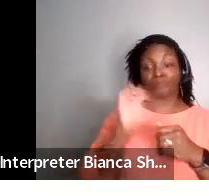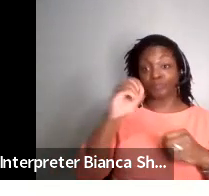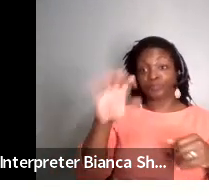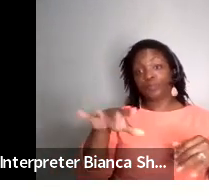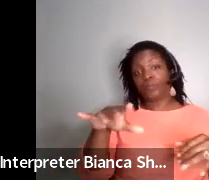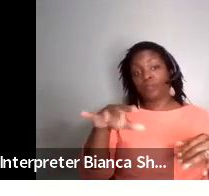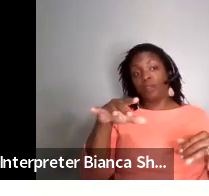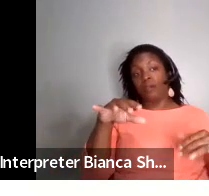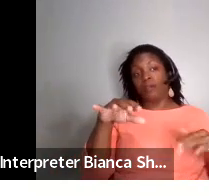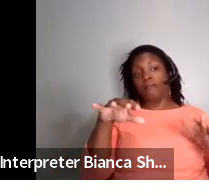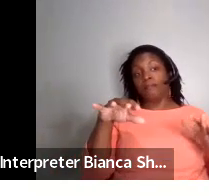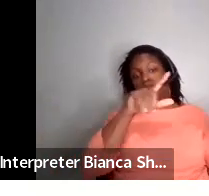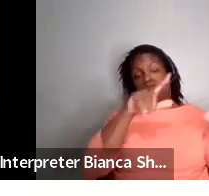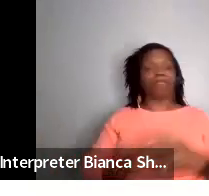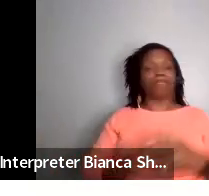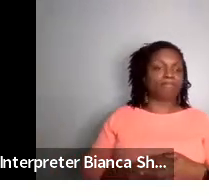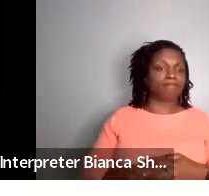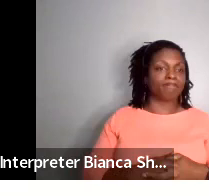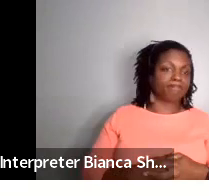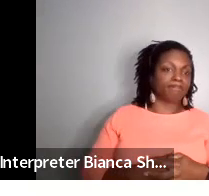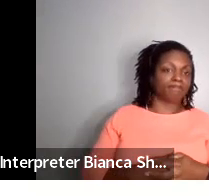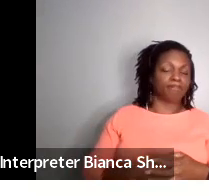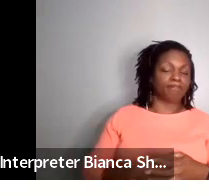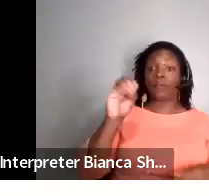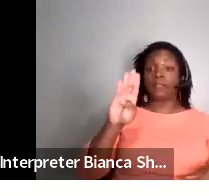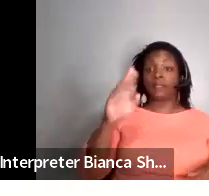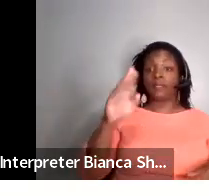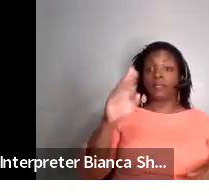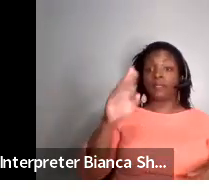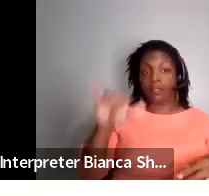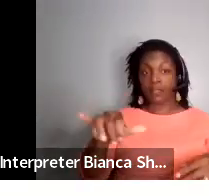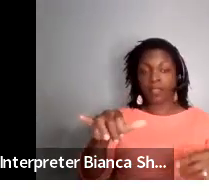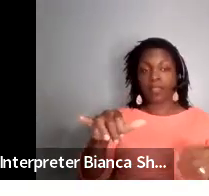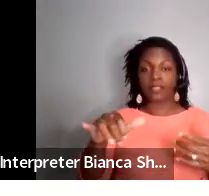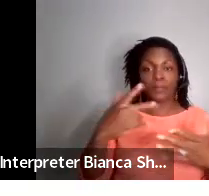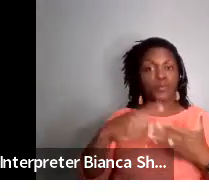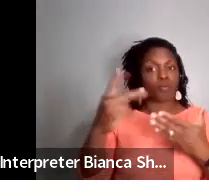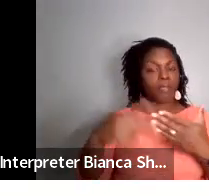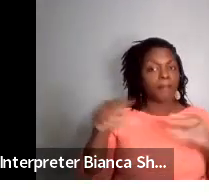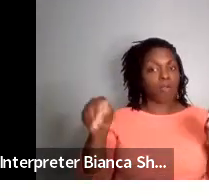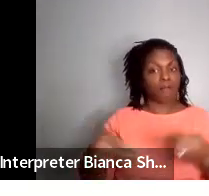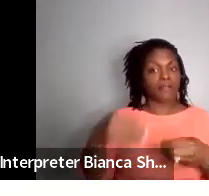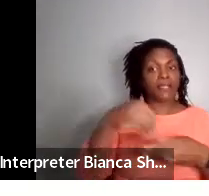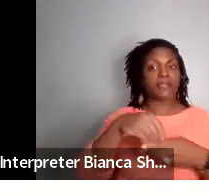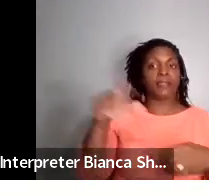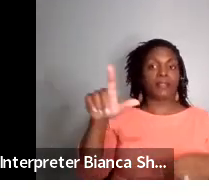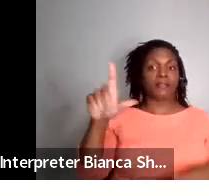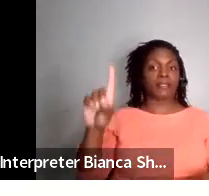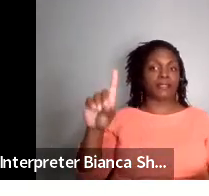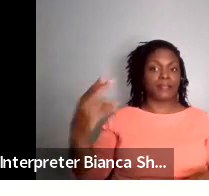So just the office of behavioral health. We are one of the program offices within the Louisiana Department of Health.